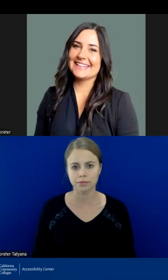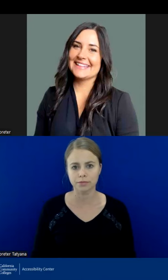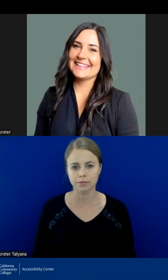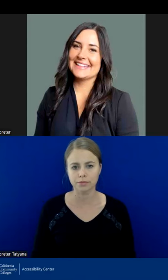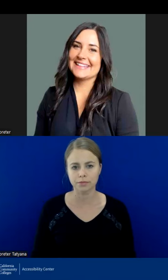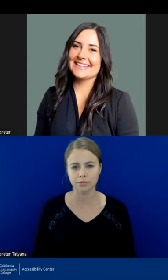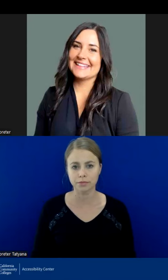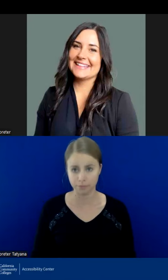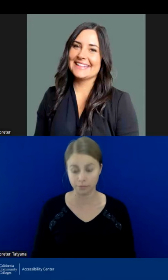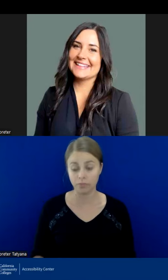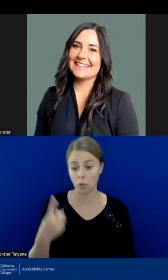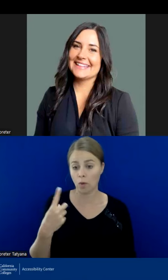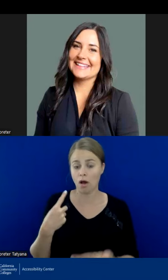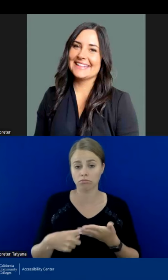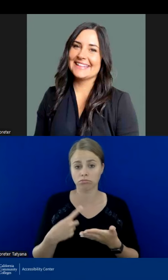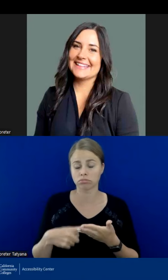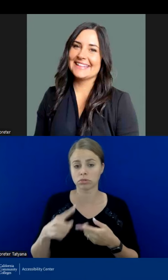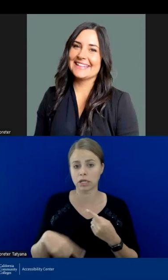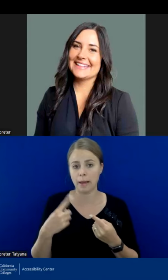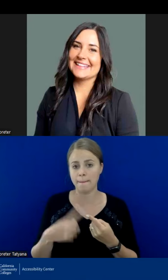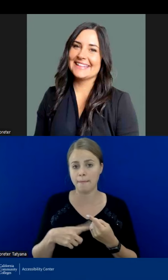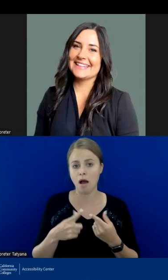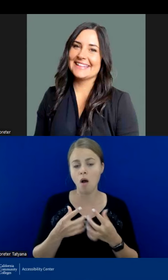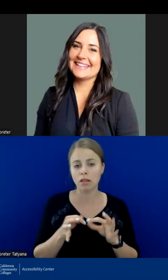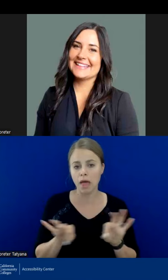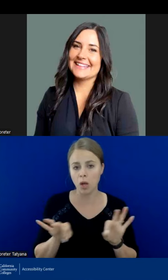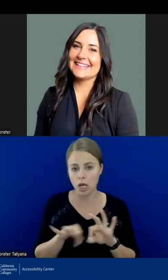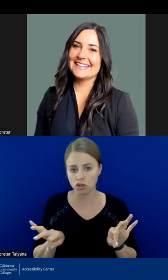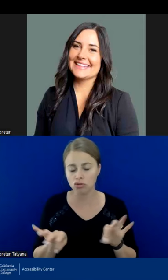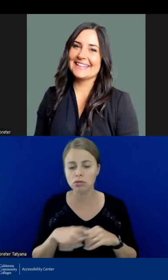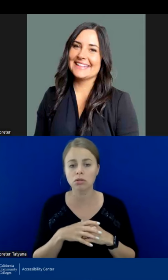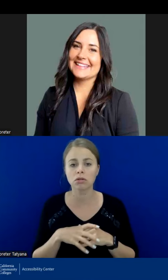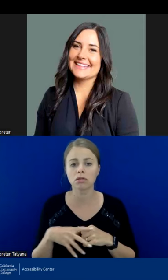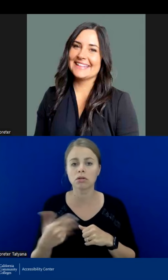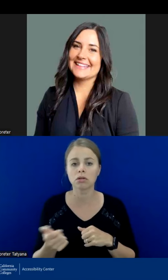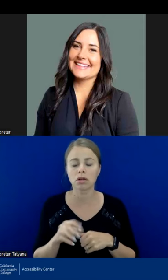Okay one discussion was about language. So in web it's much easier,